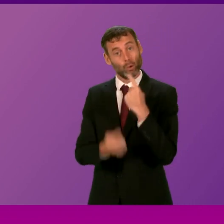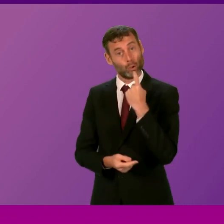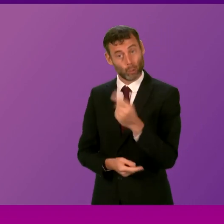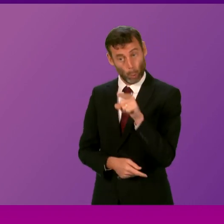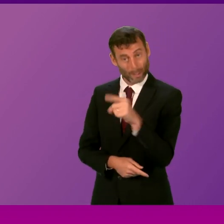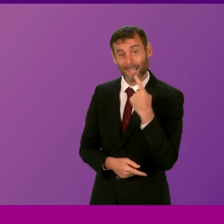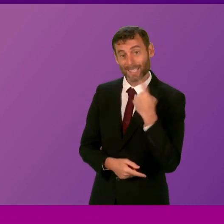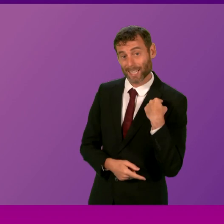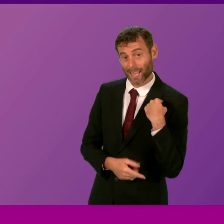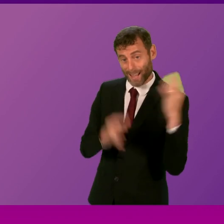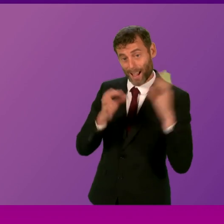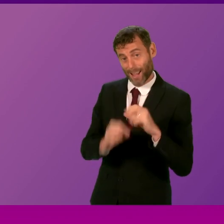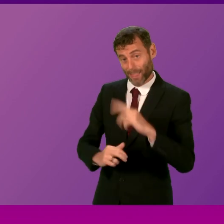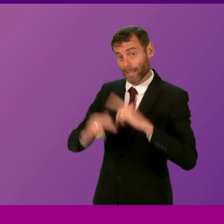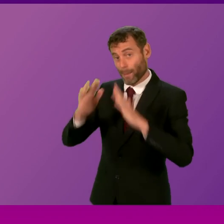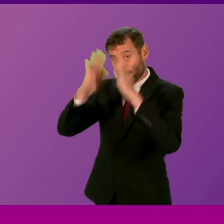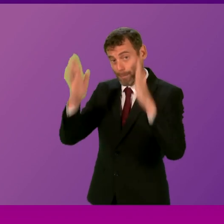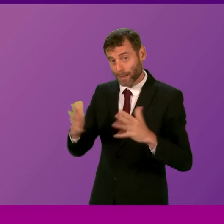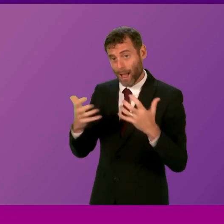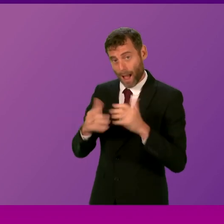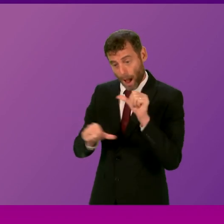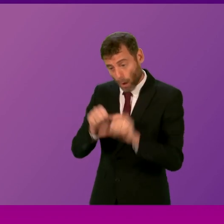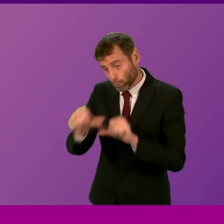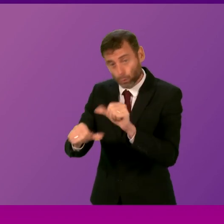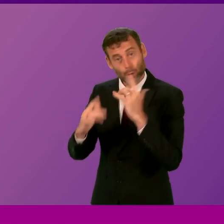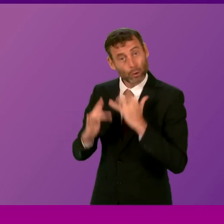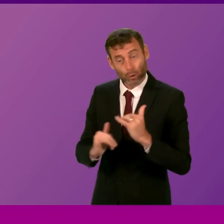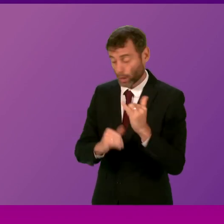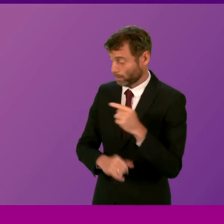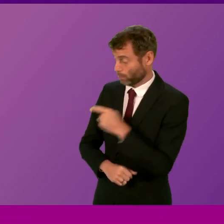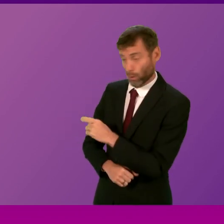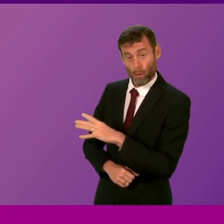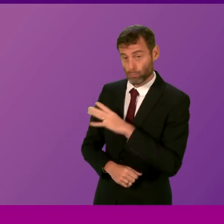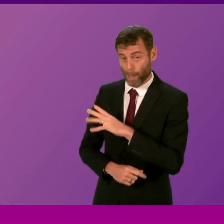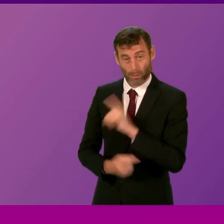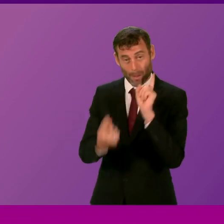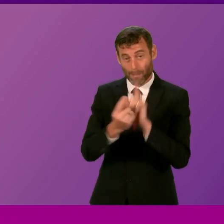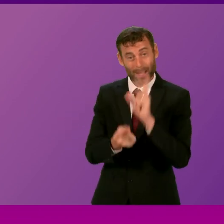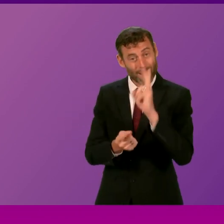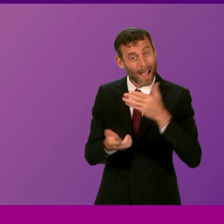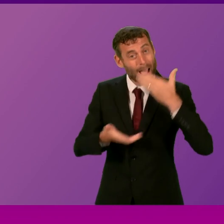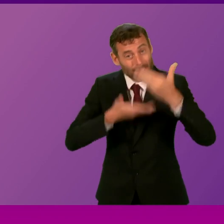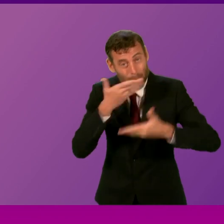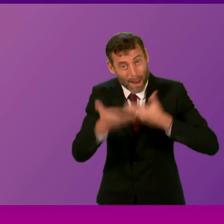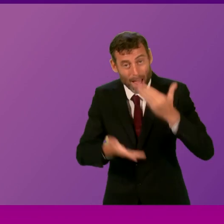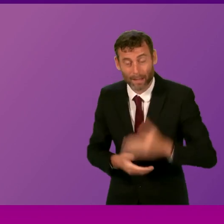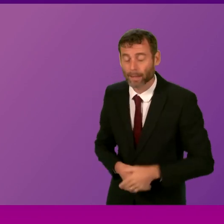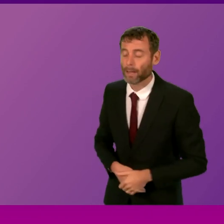if he still has queries, I am sure that the health secretary will be prepared to speak to him again. I know that the cabinet secretaries for social justice